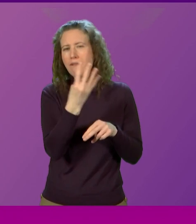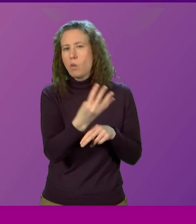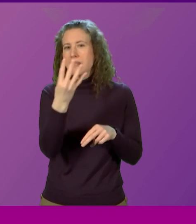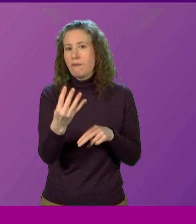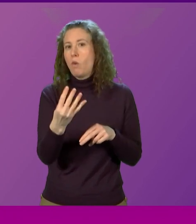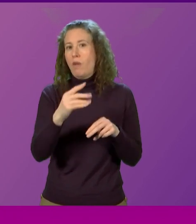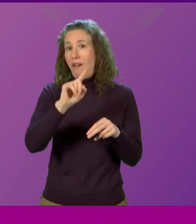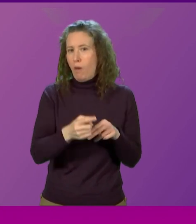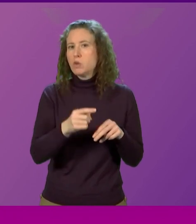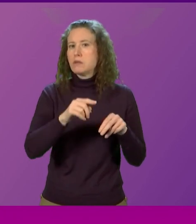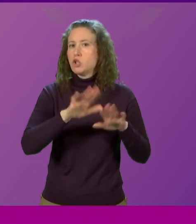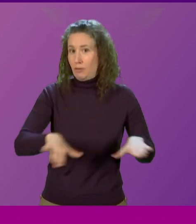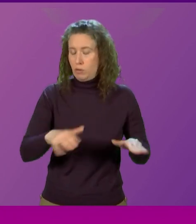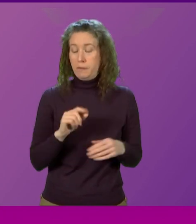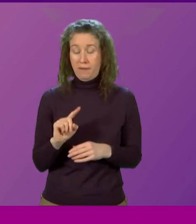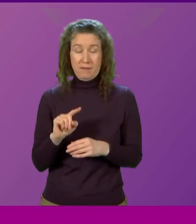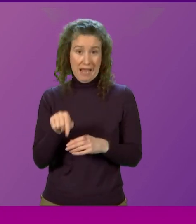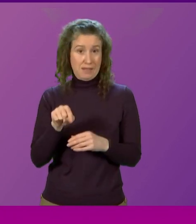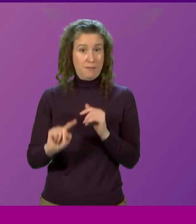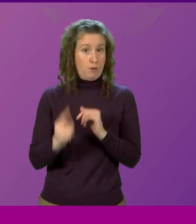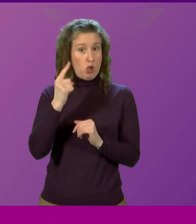The child disability payment is the first disability benefit anywhere in the United